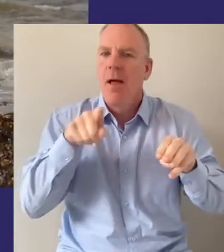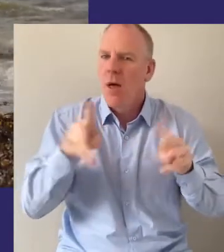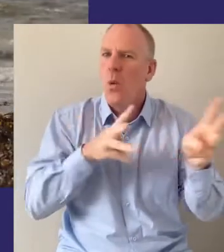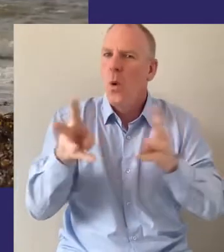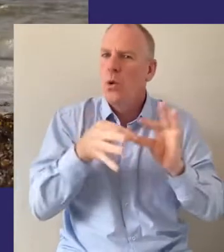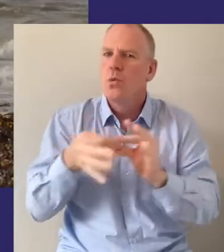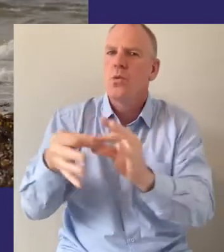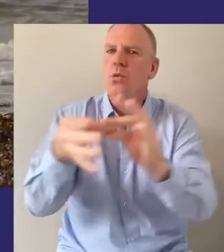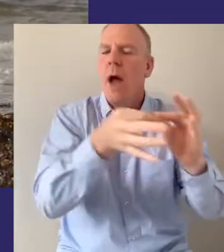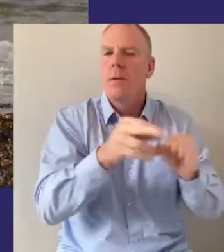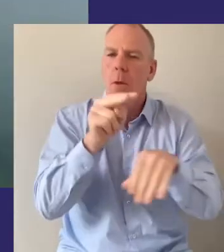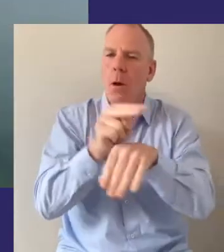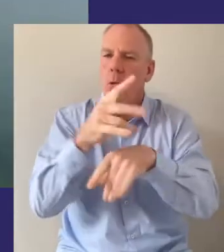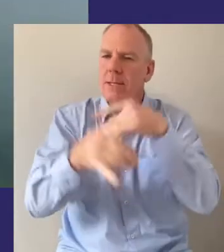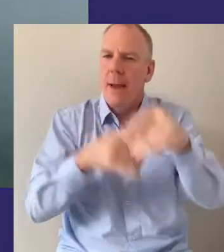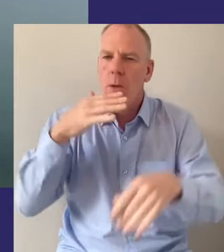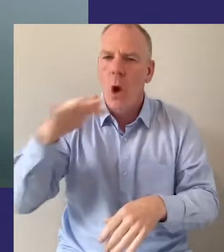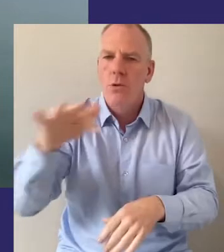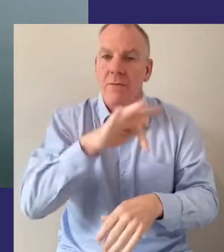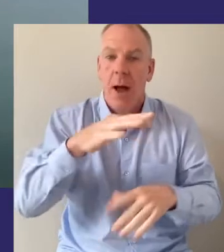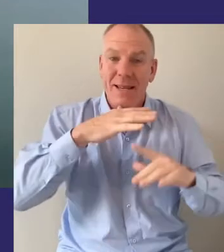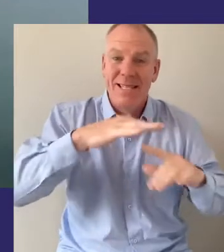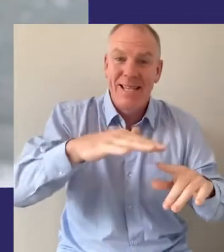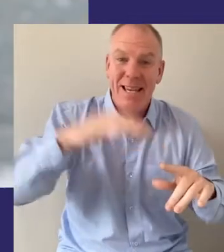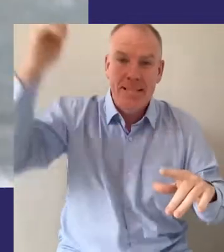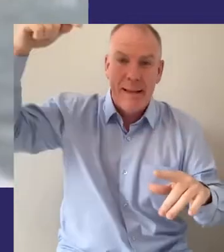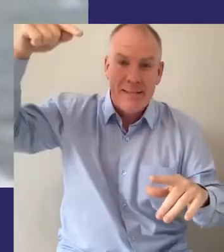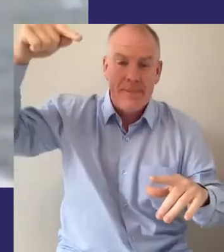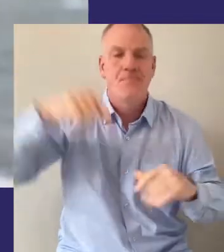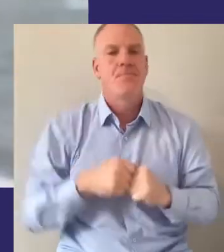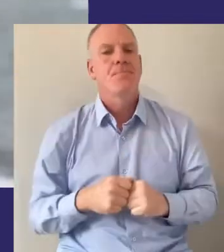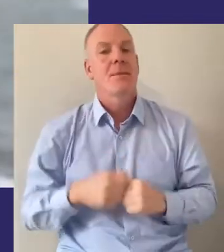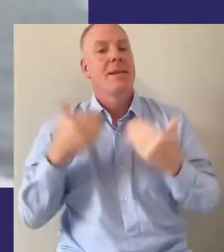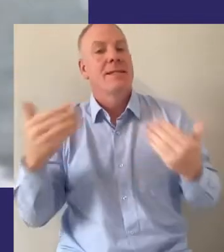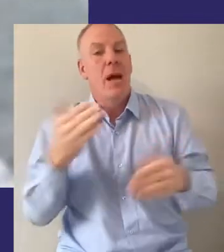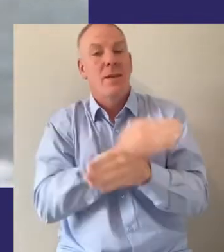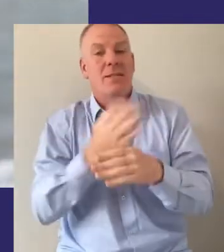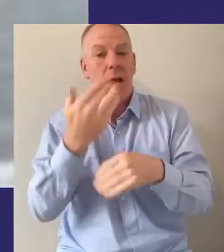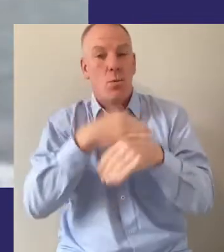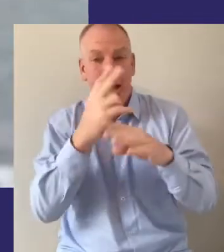together to monitor our oceans from sea to sky. So let's start under the waves, and we're